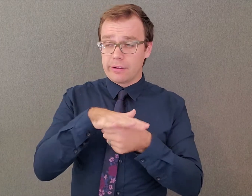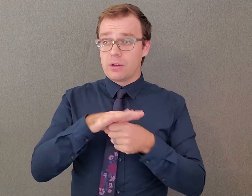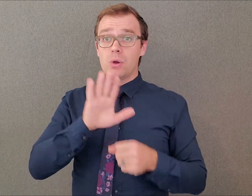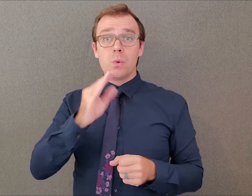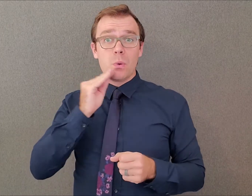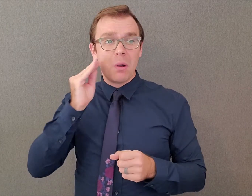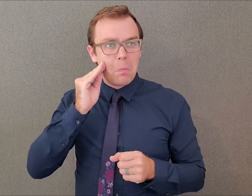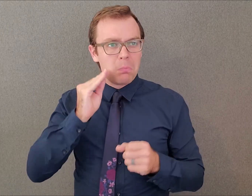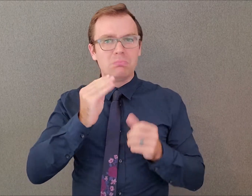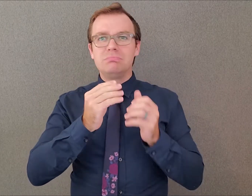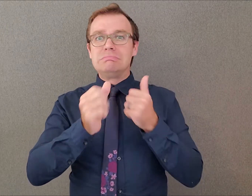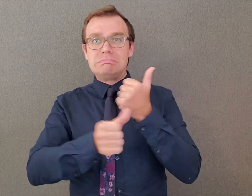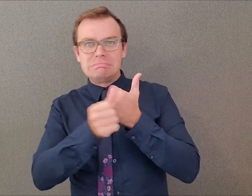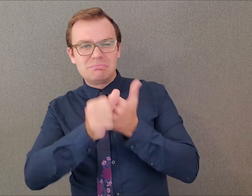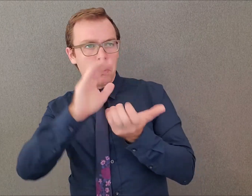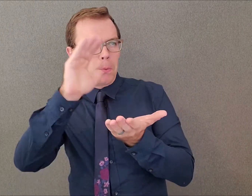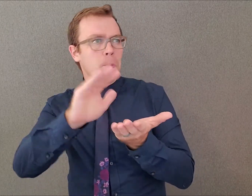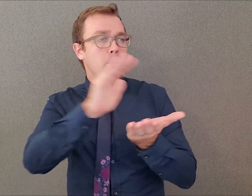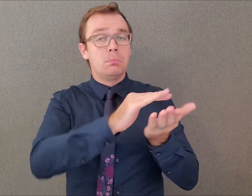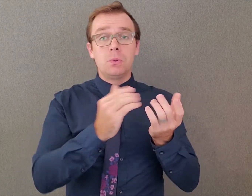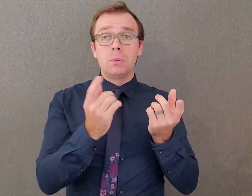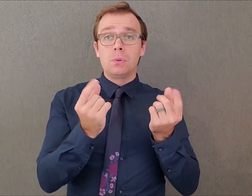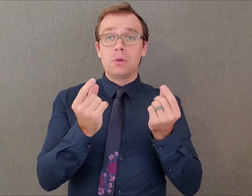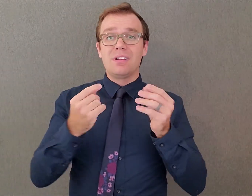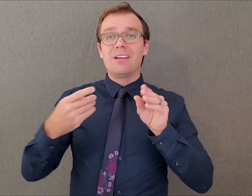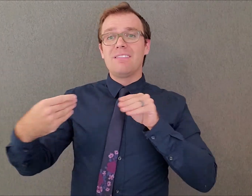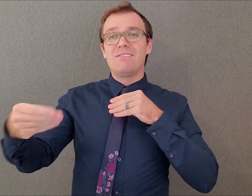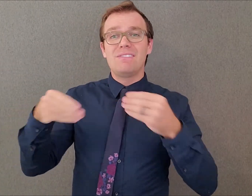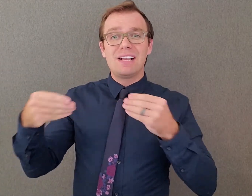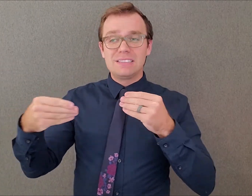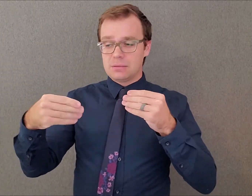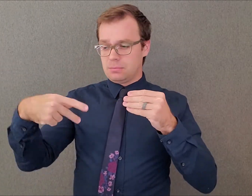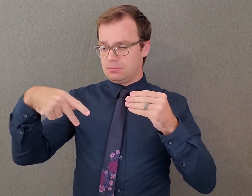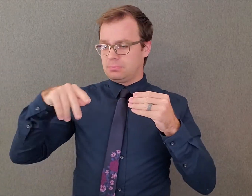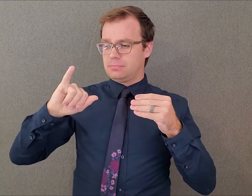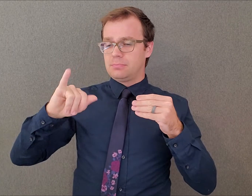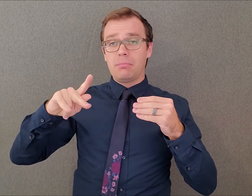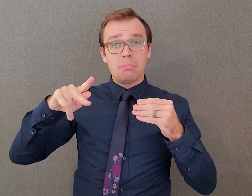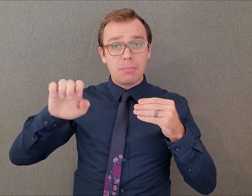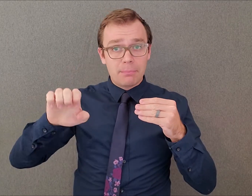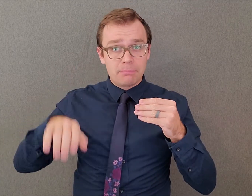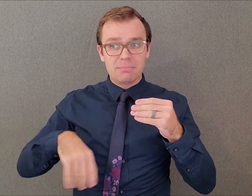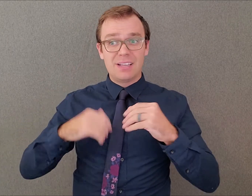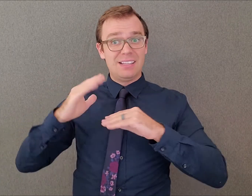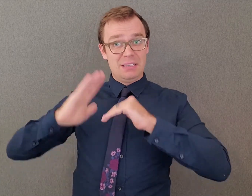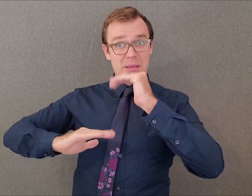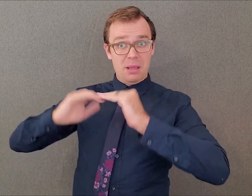Minimize hazards around your home by installing flexible pipe fittings,